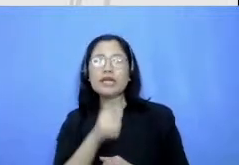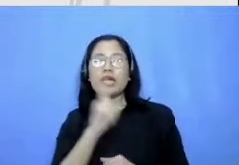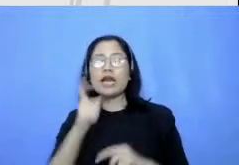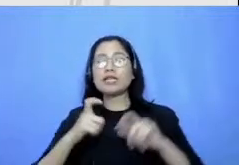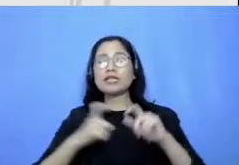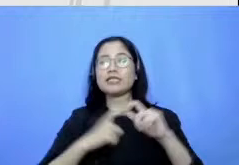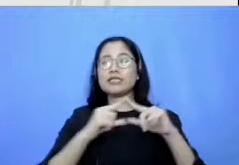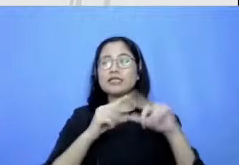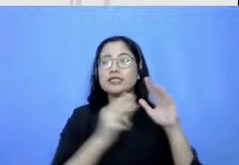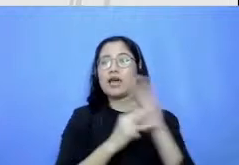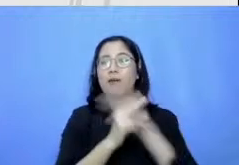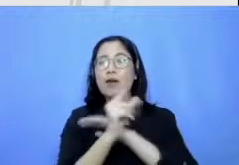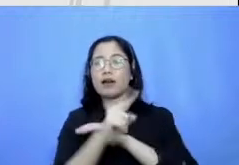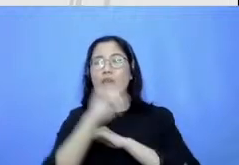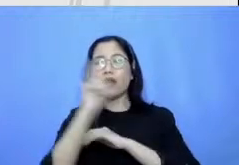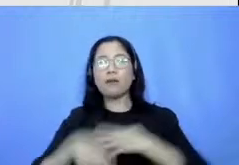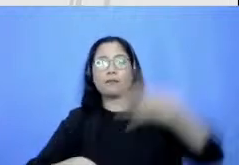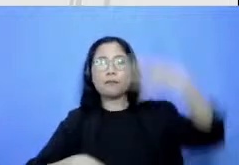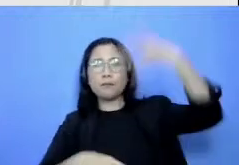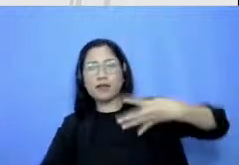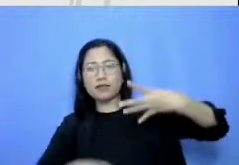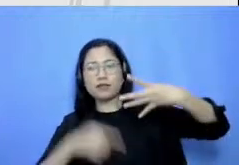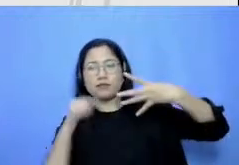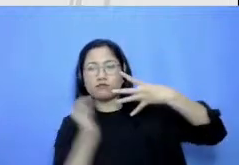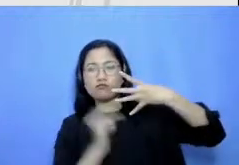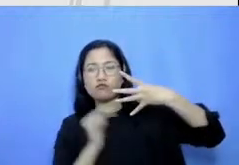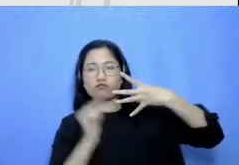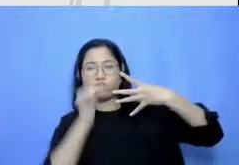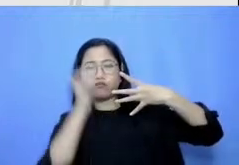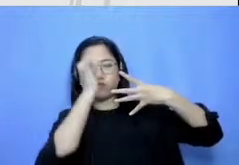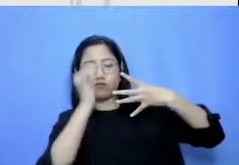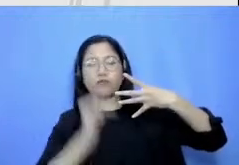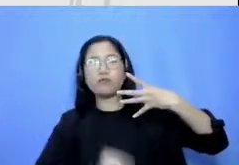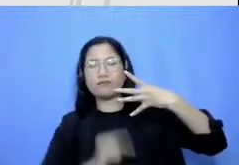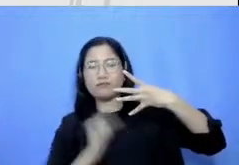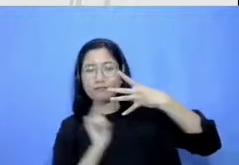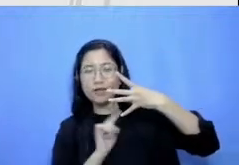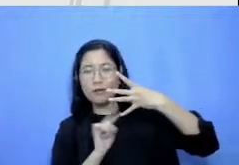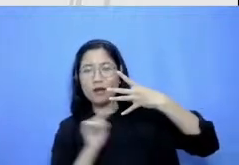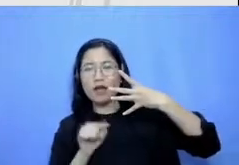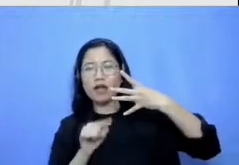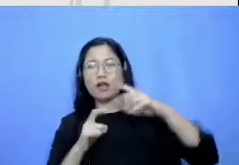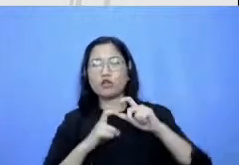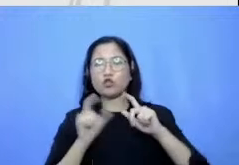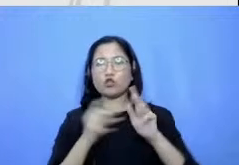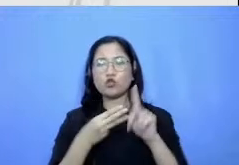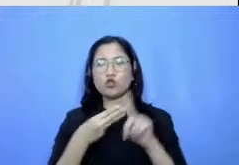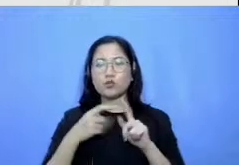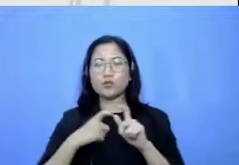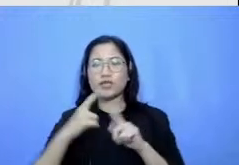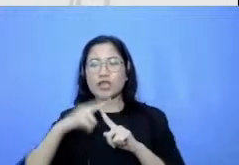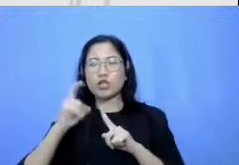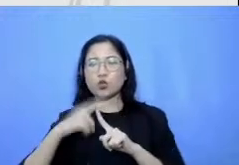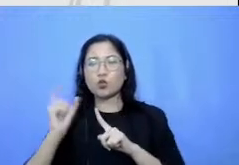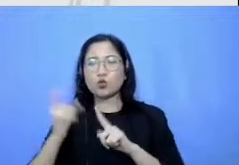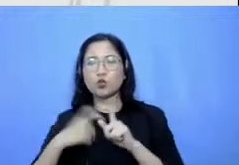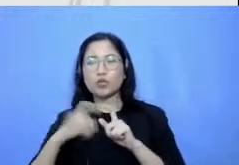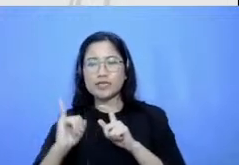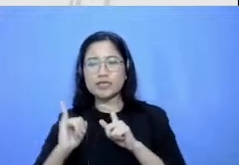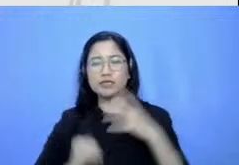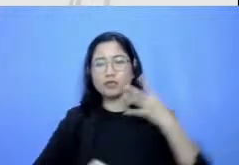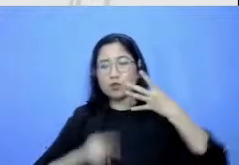into four to 4 different levels. g The first name is the substitution of the second level name of